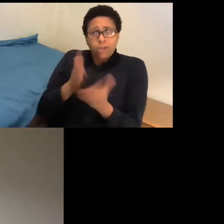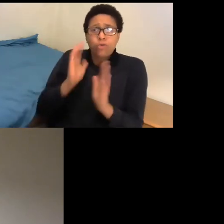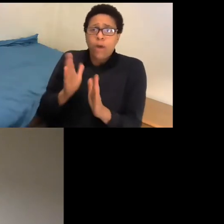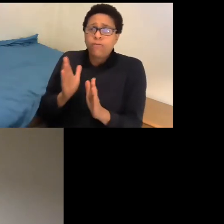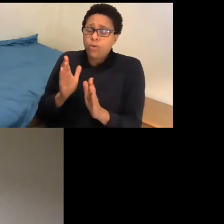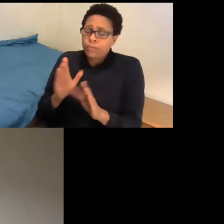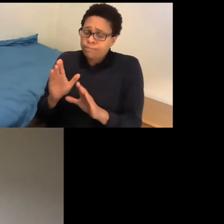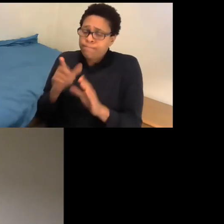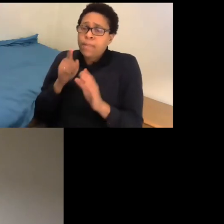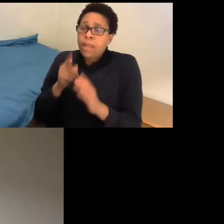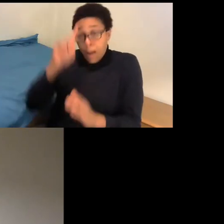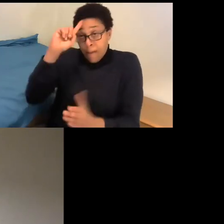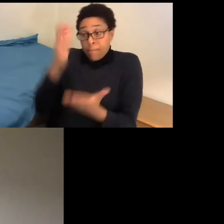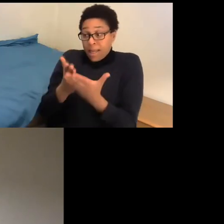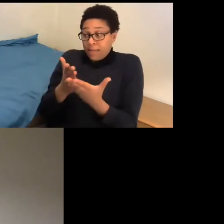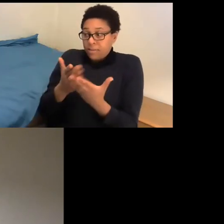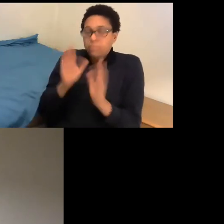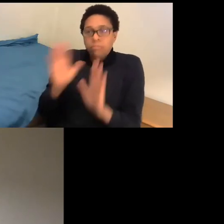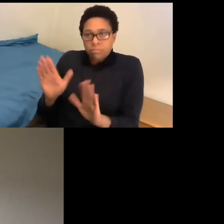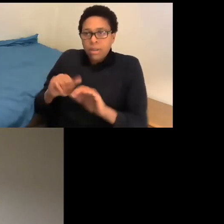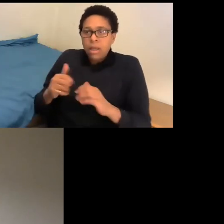actually a productive meeting of faiths together?